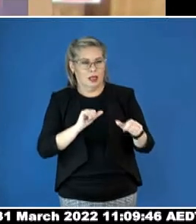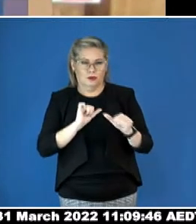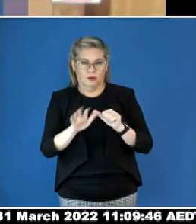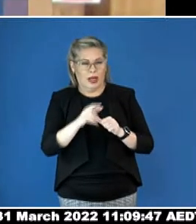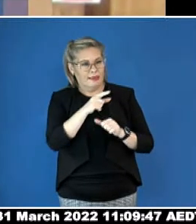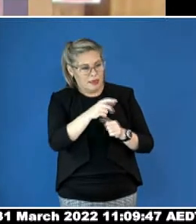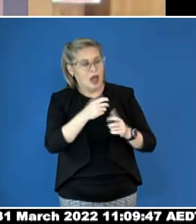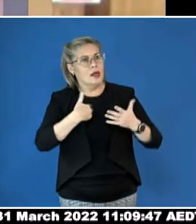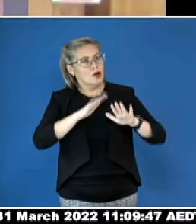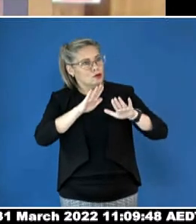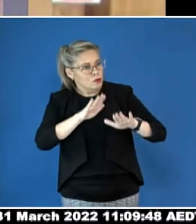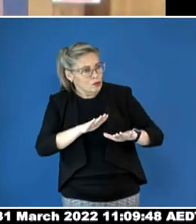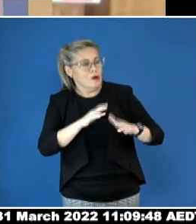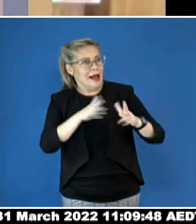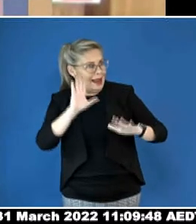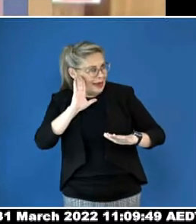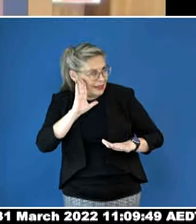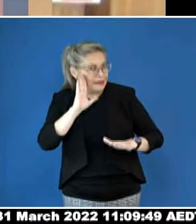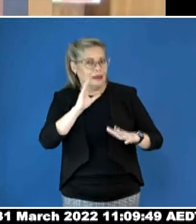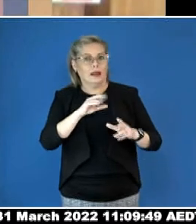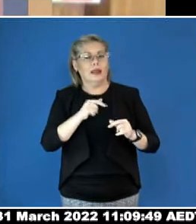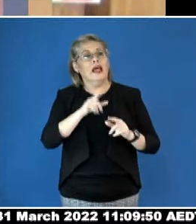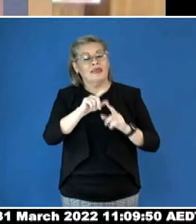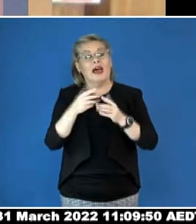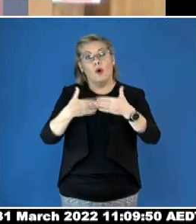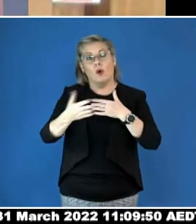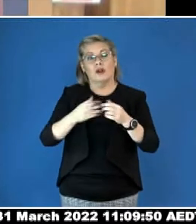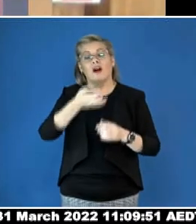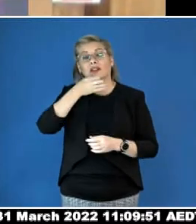Oh, specifically the Child Protection Investigation unit.